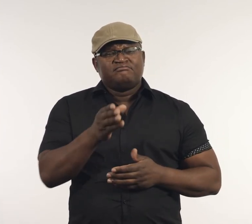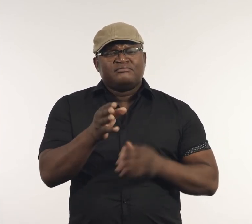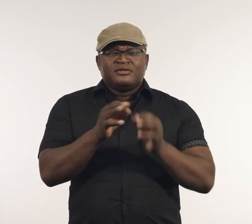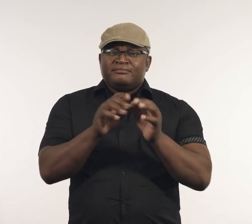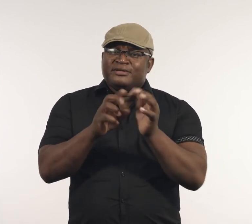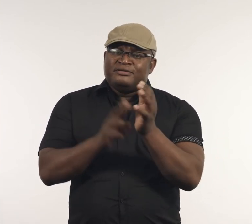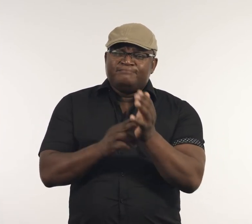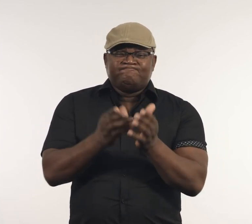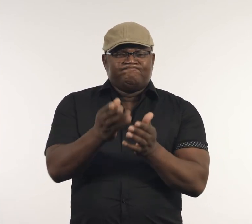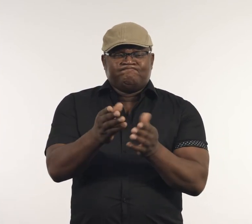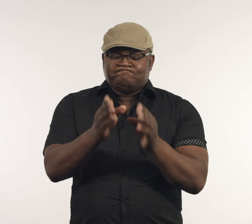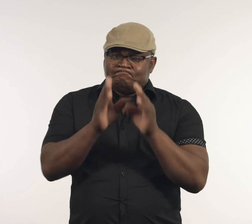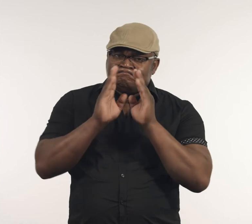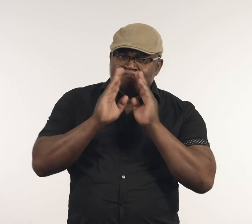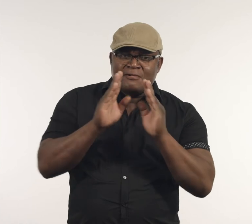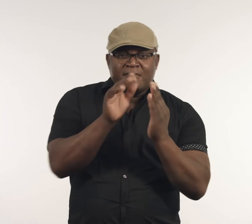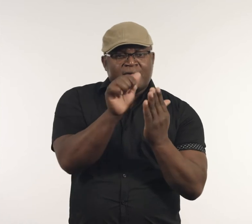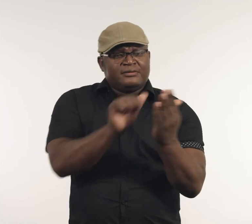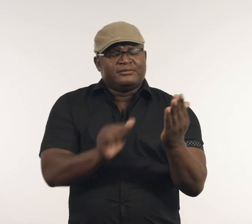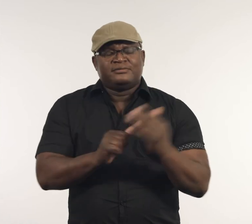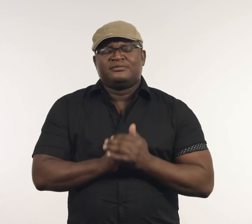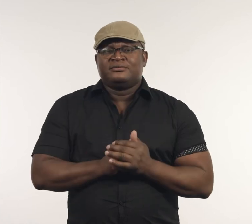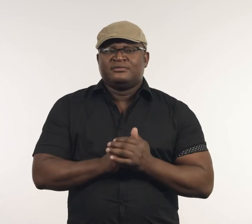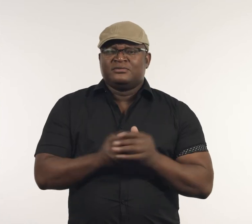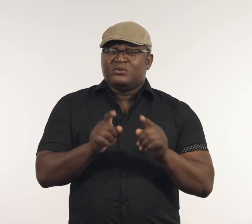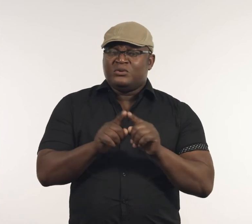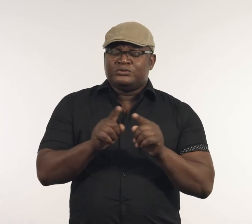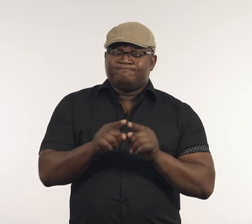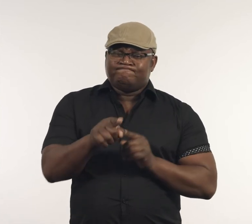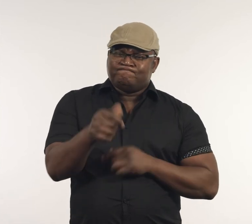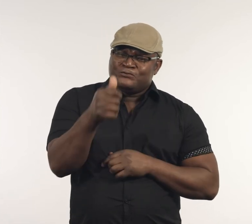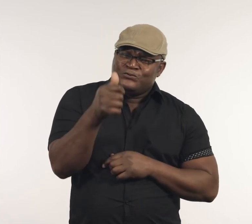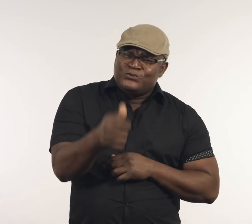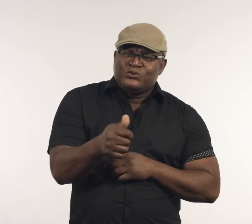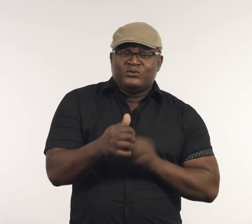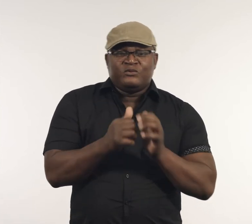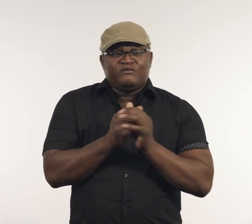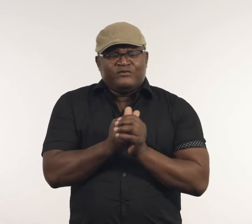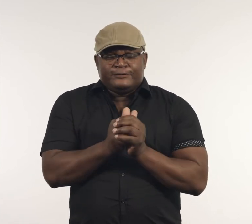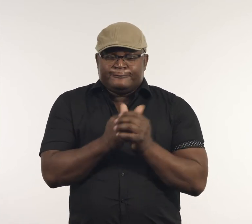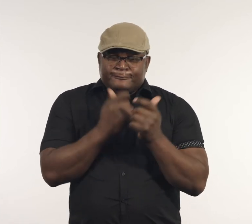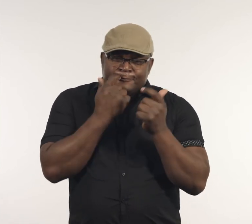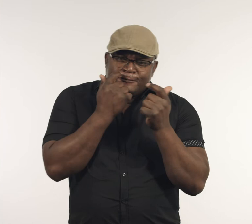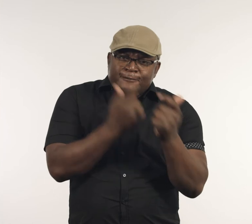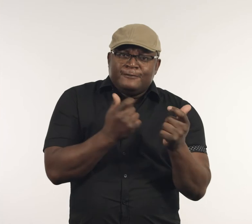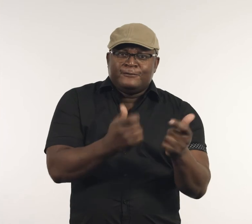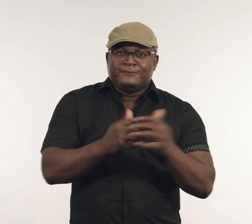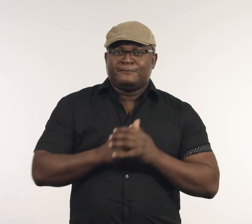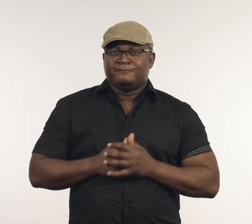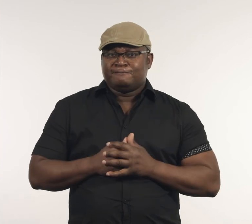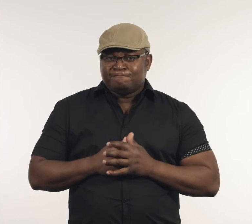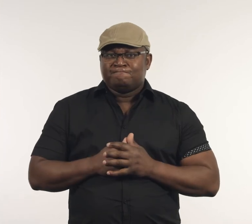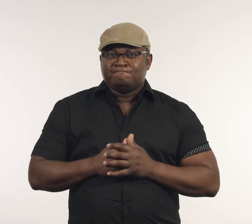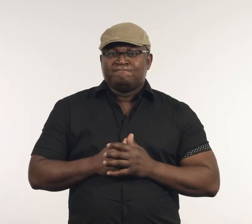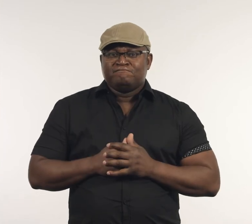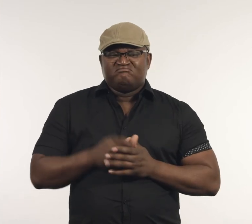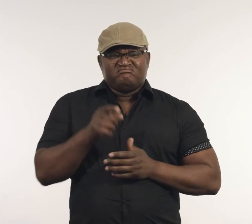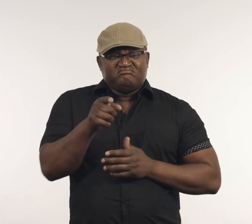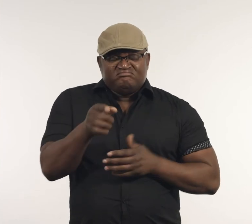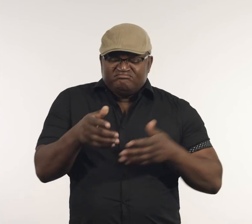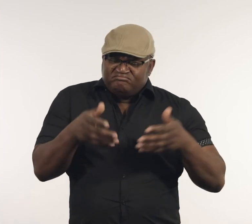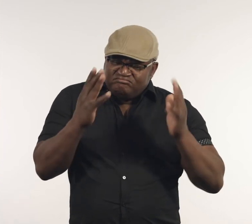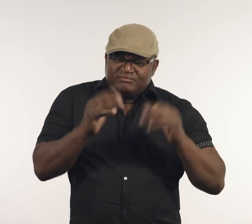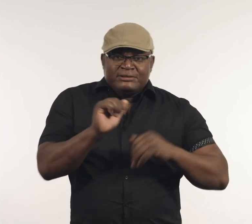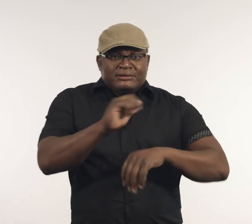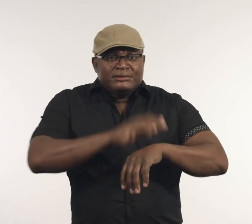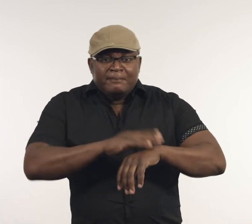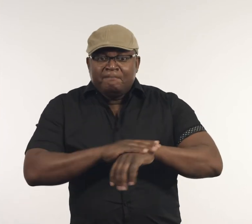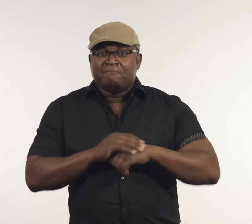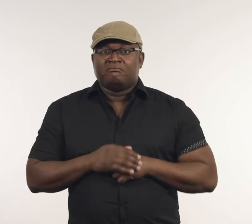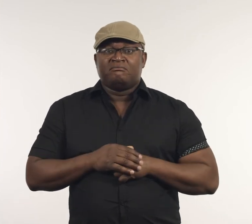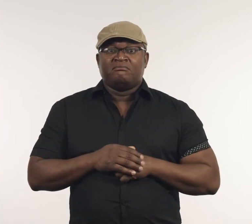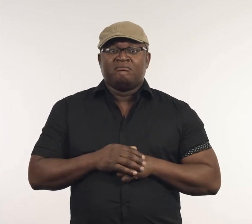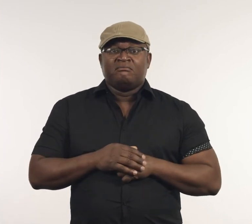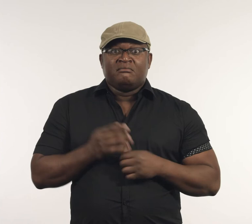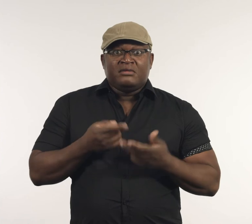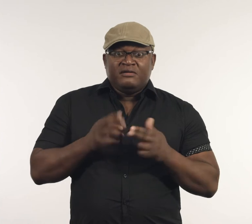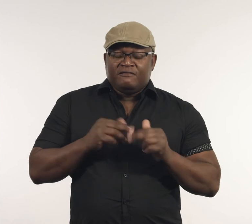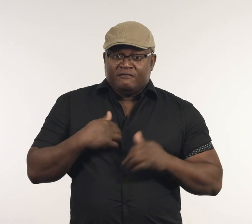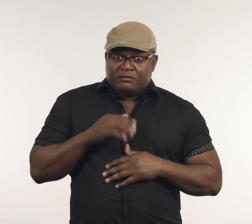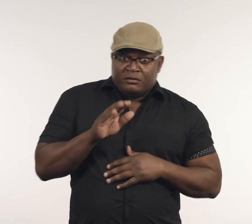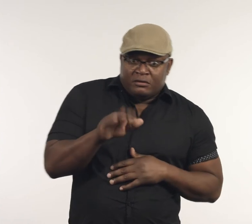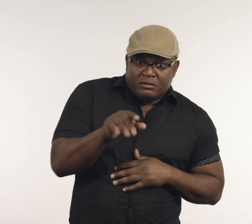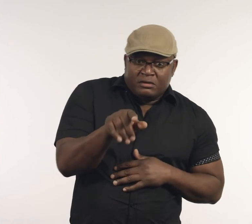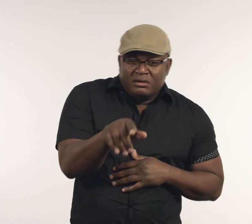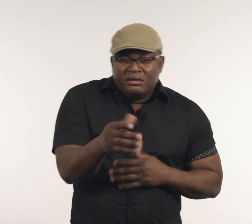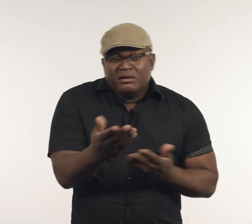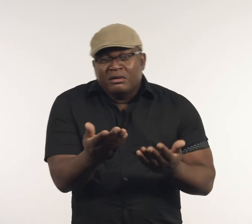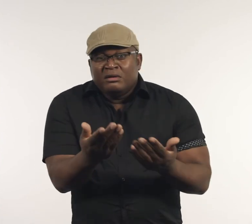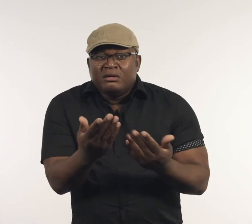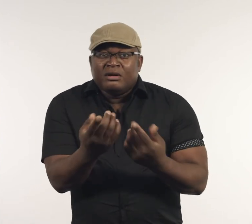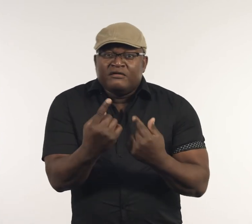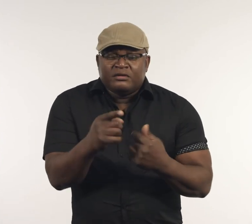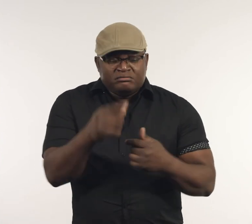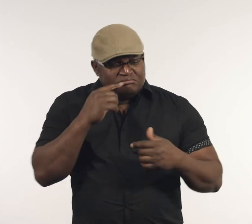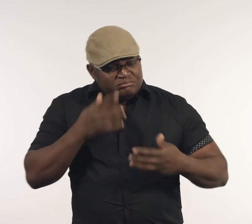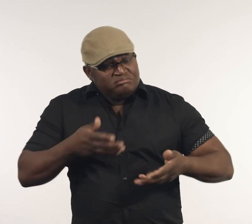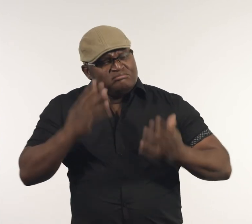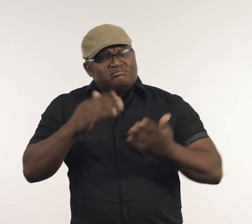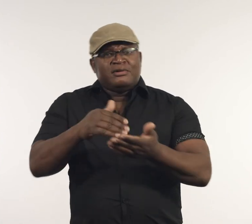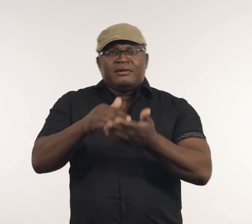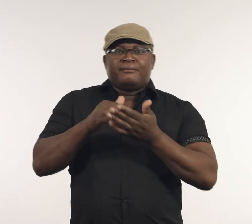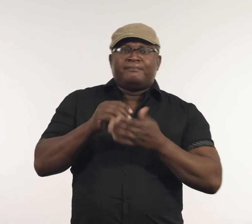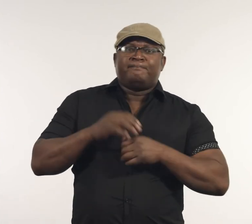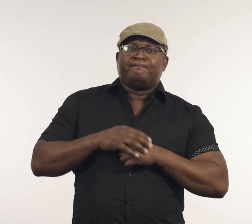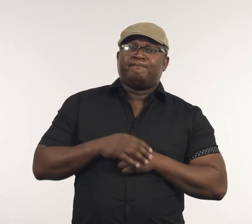‘Ben is an amazing artist and a caring friend, who is generous with his time and always willing to give advice when asked.